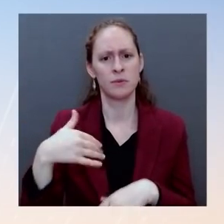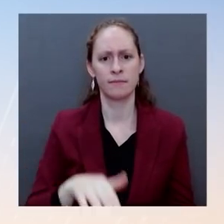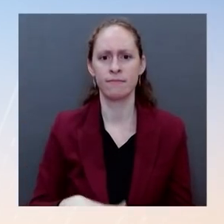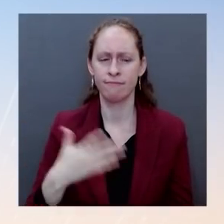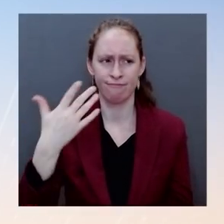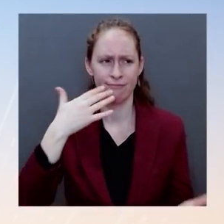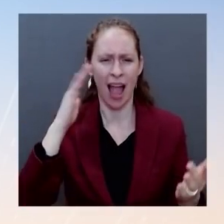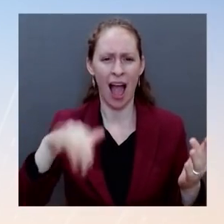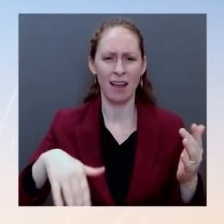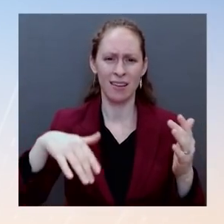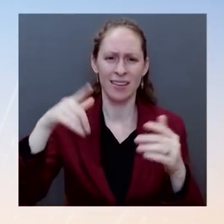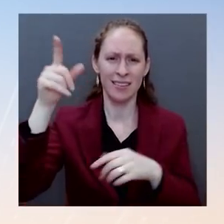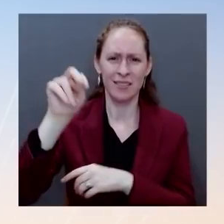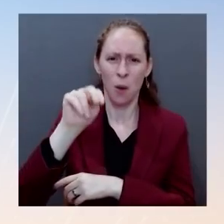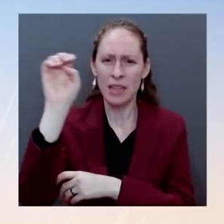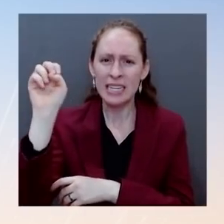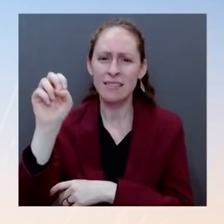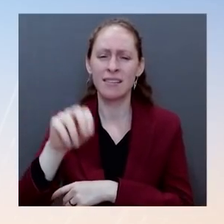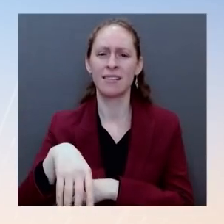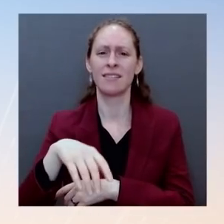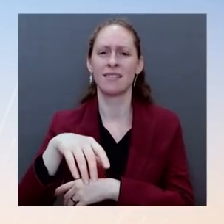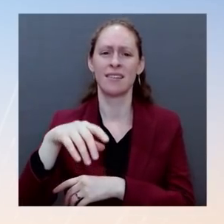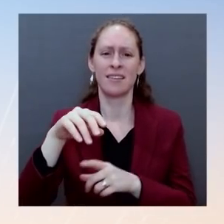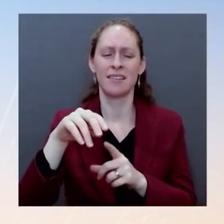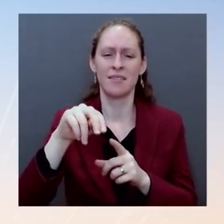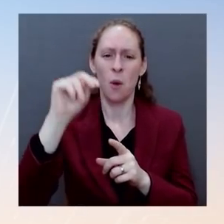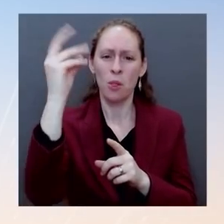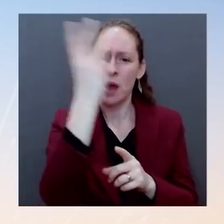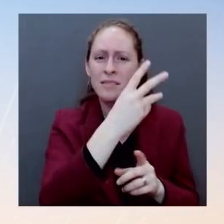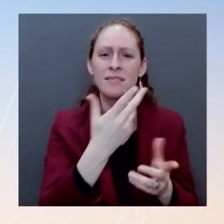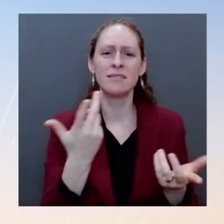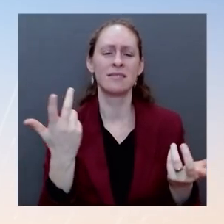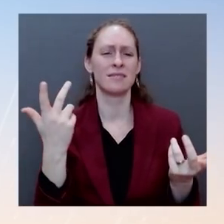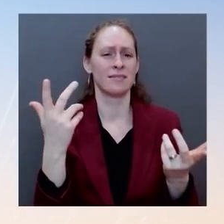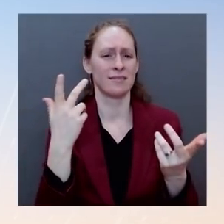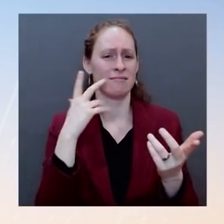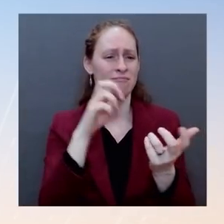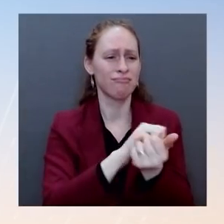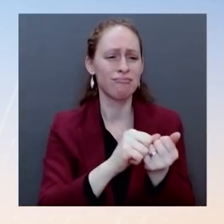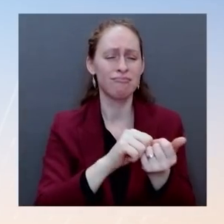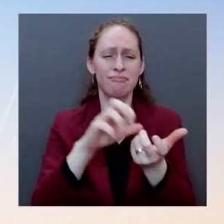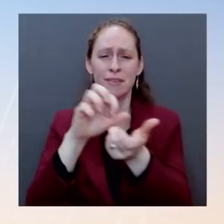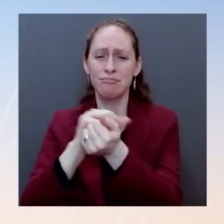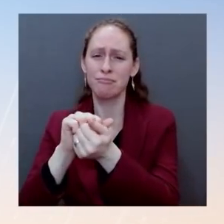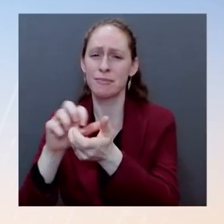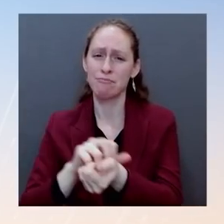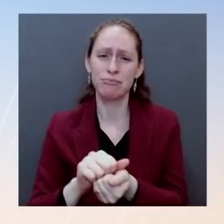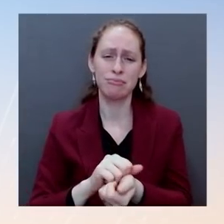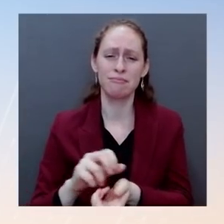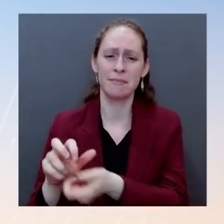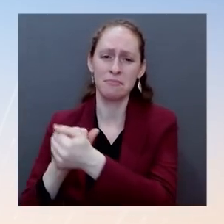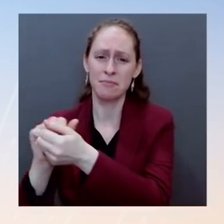And it's certainly -- and it's also devastating local economies. And it's a reminder of why it's so important to act on this -- on climate.